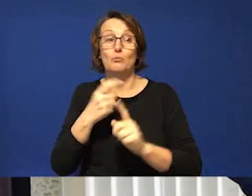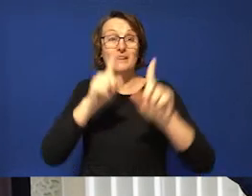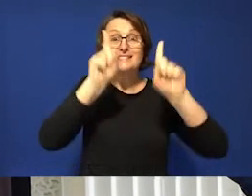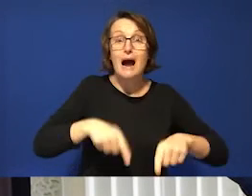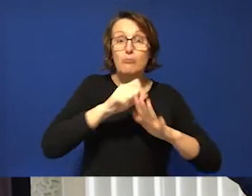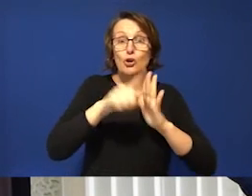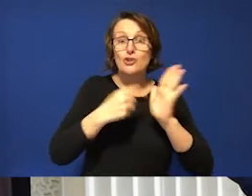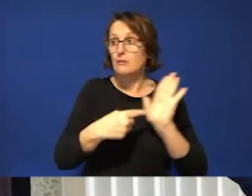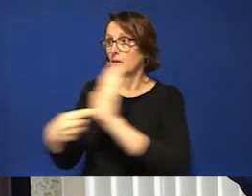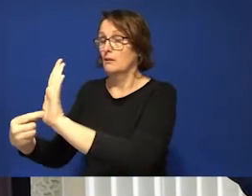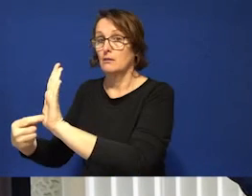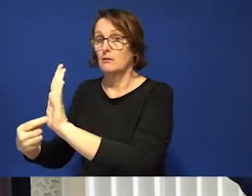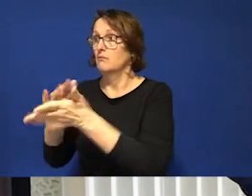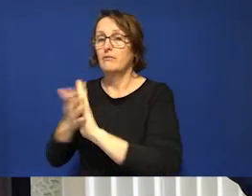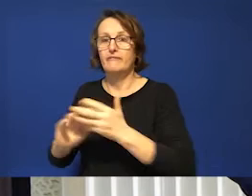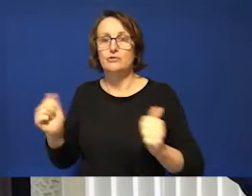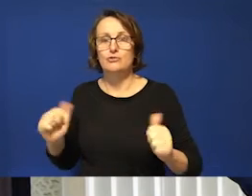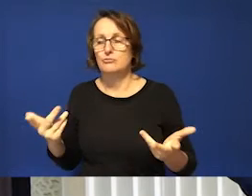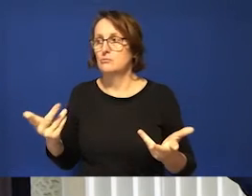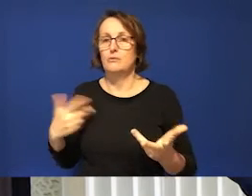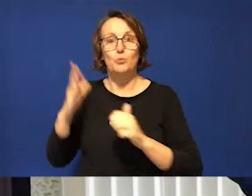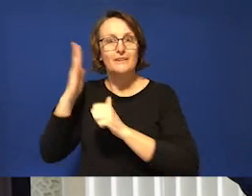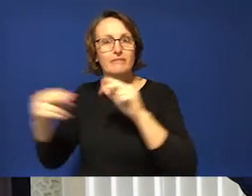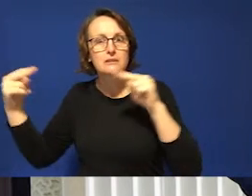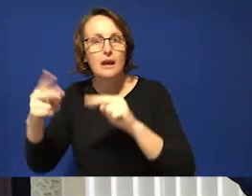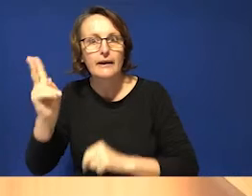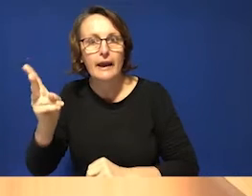to present to a project manager or some large committee or something.